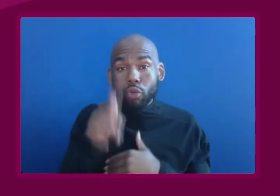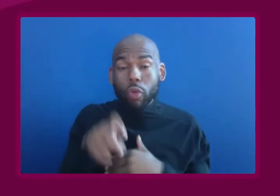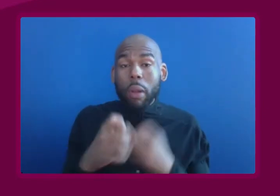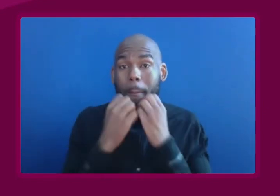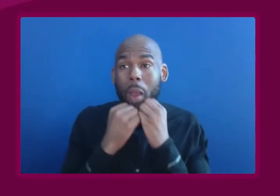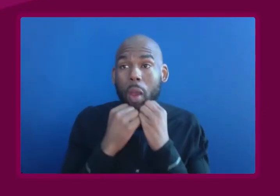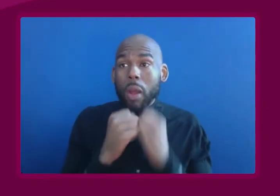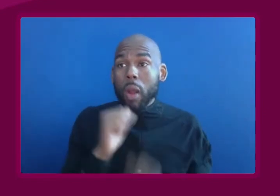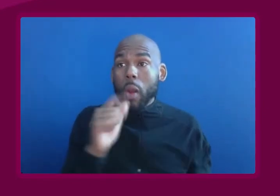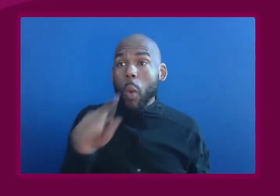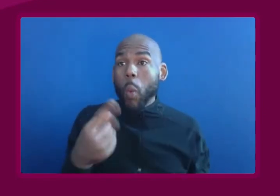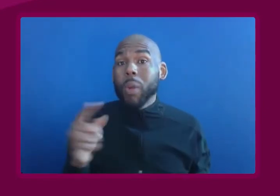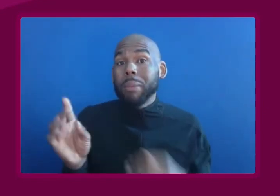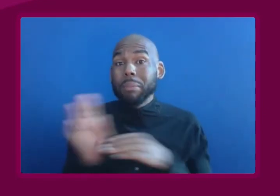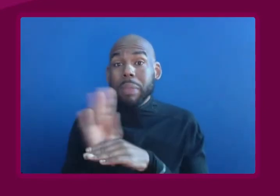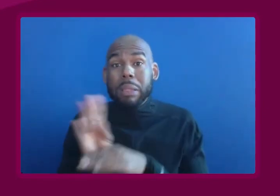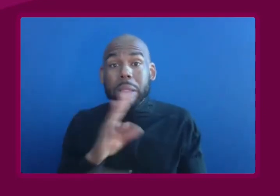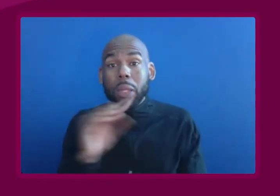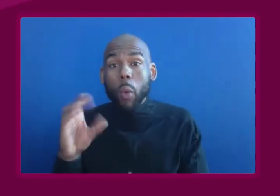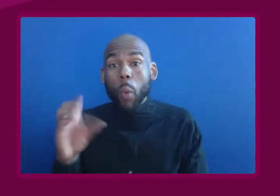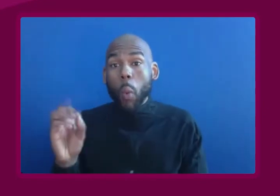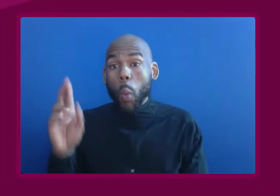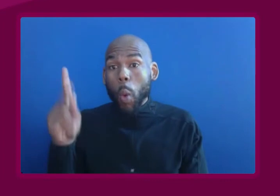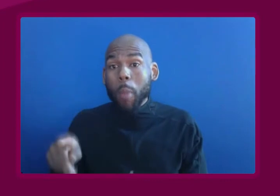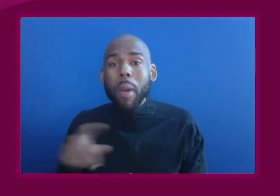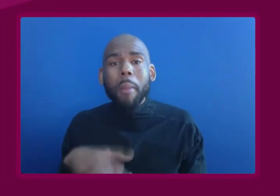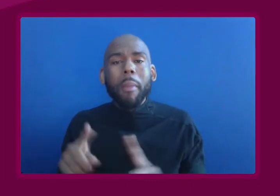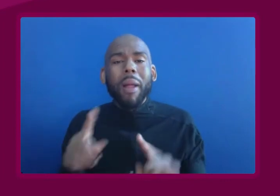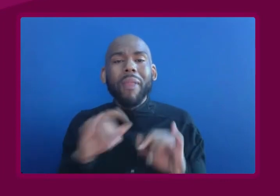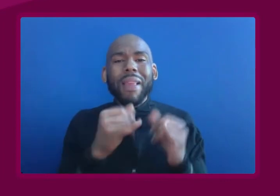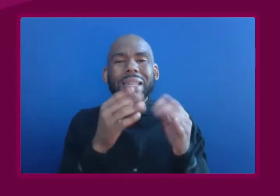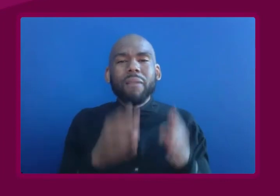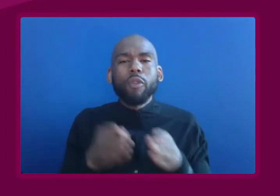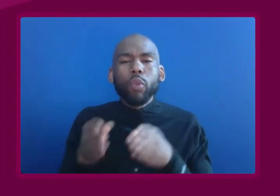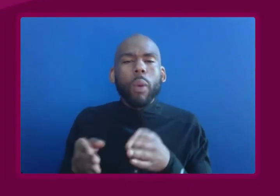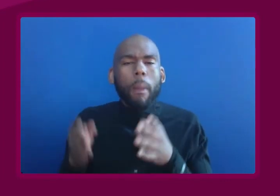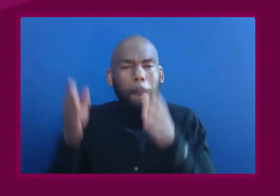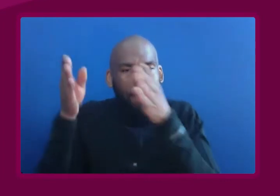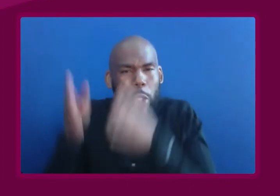matter to not only businesses and corporations, but to the individual person?